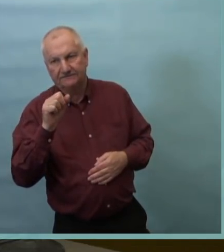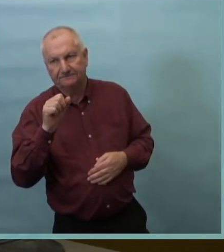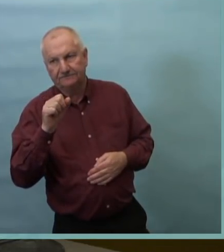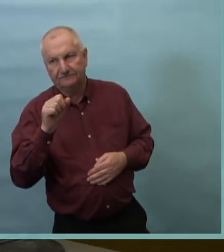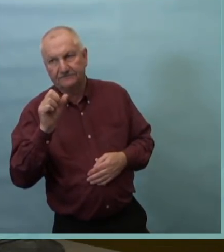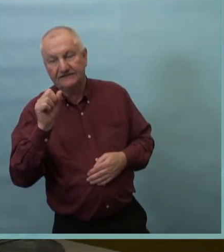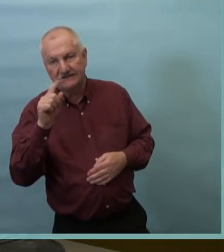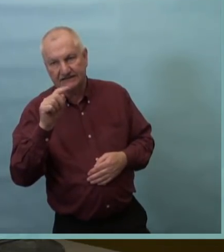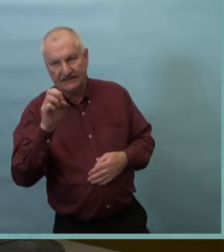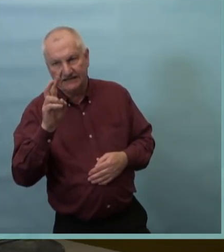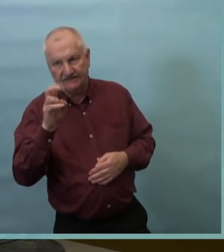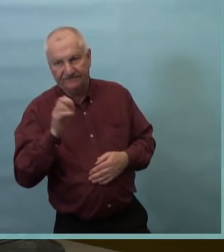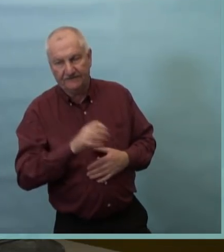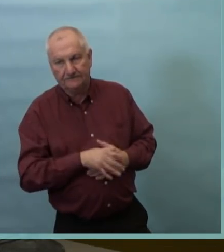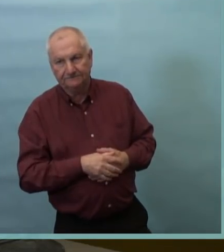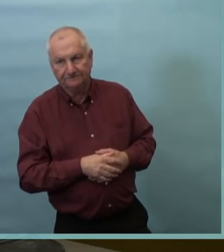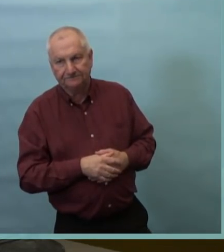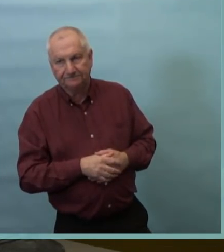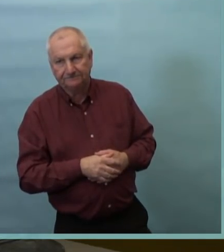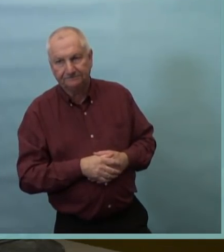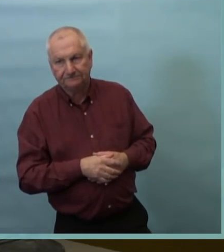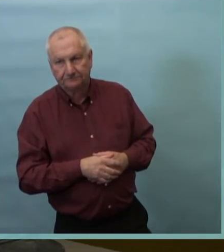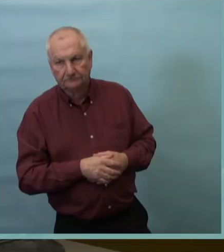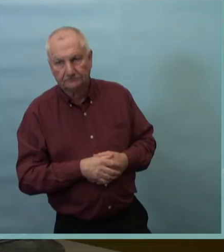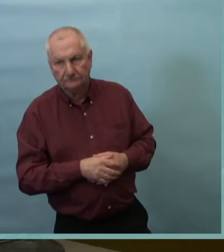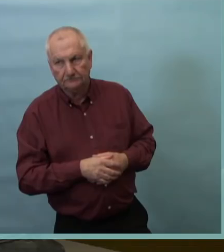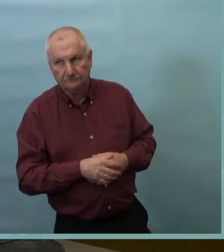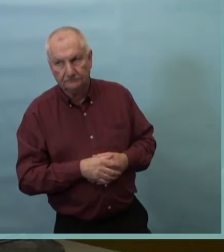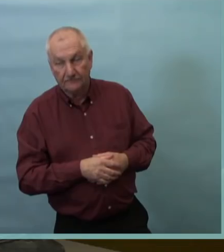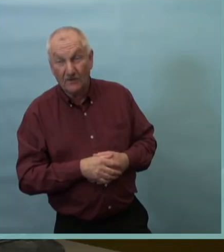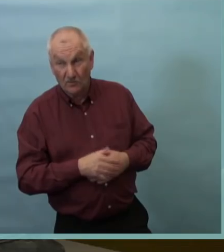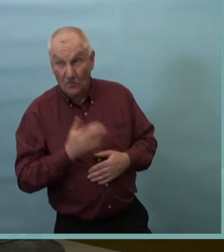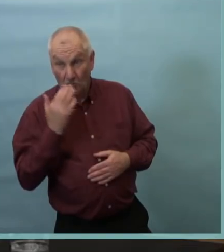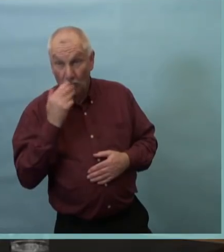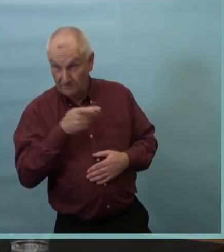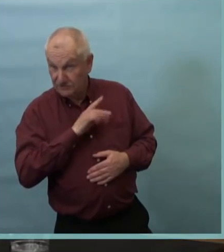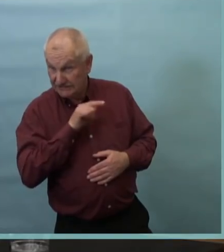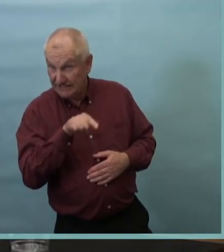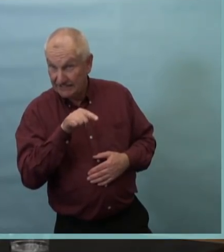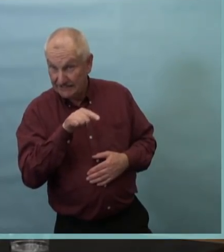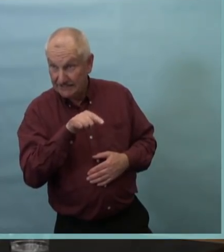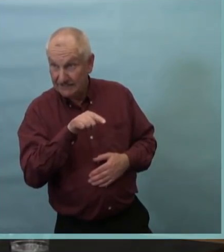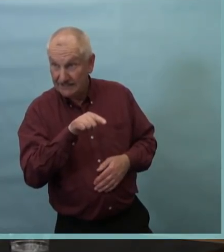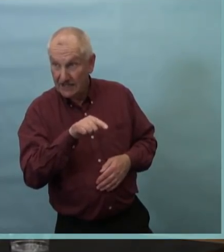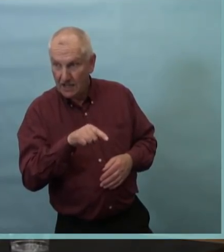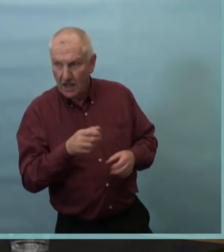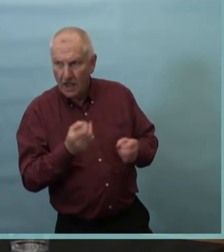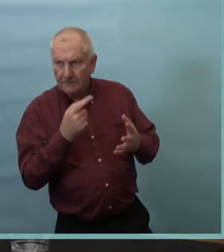percentage of deaths have been linked to personal care homes well there's been I